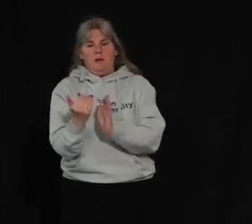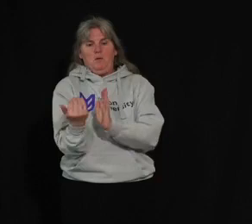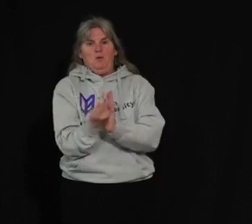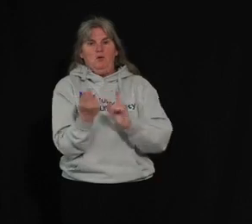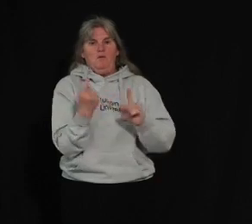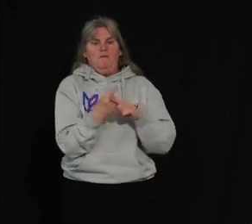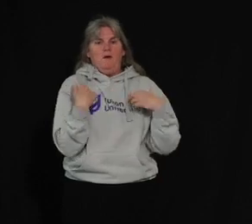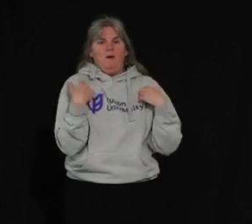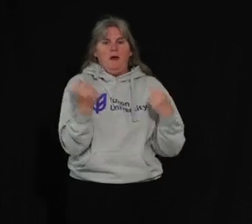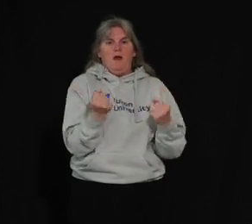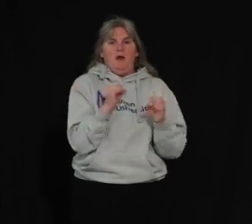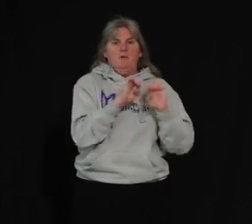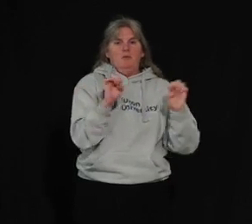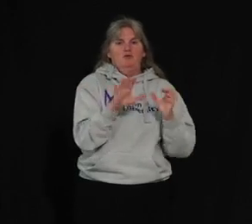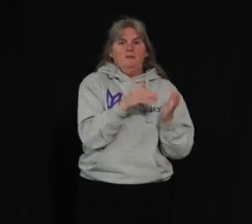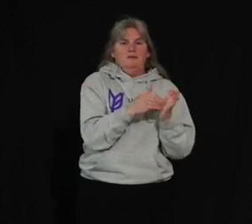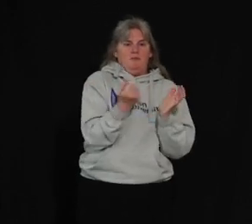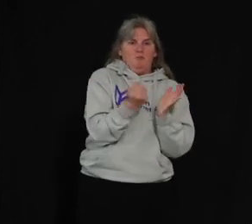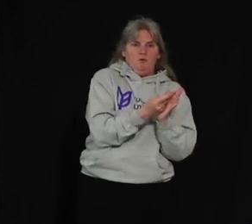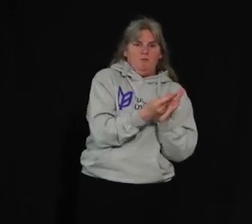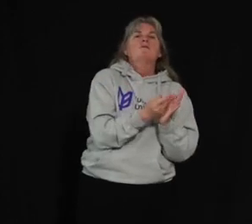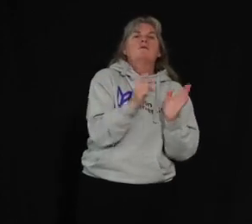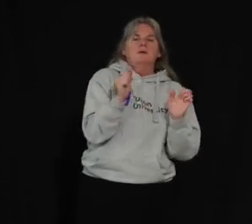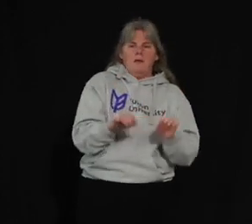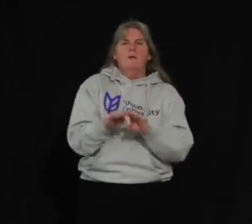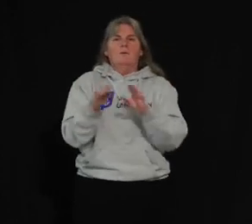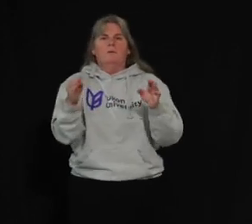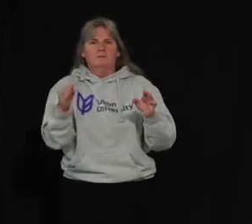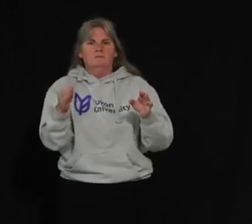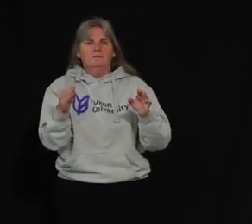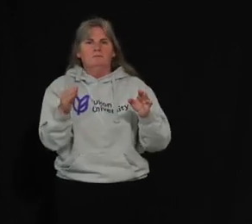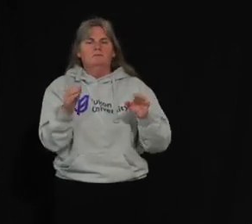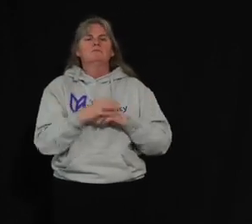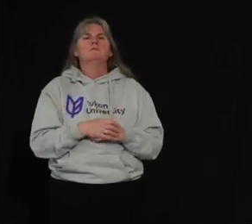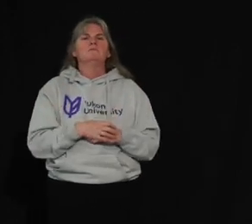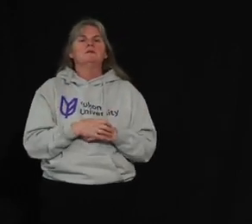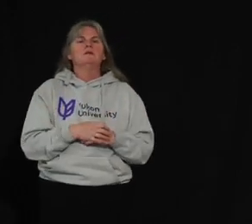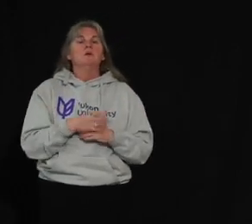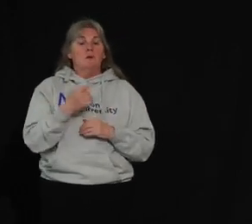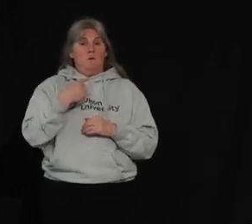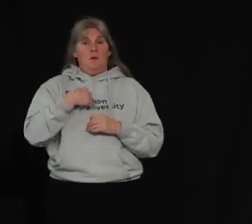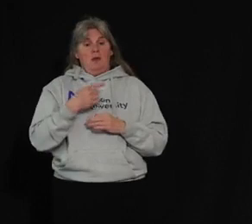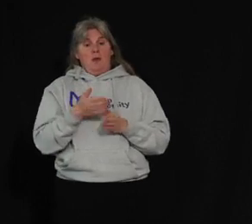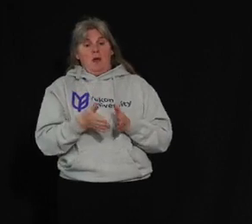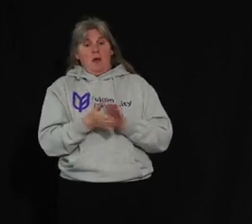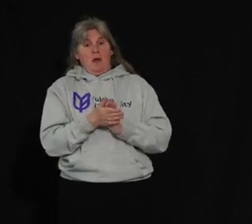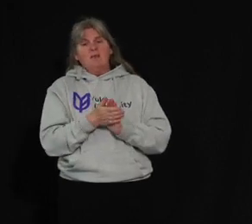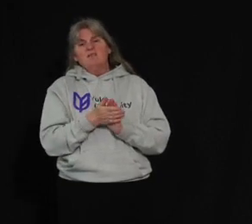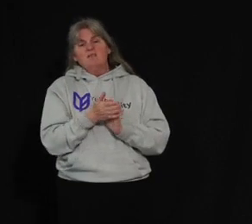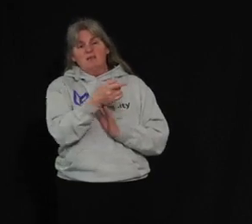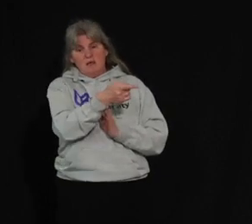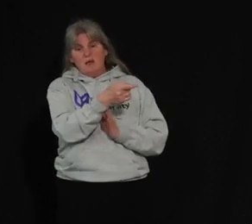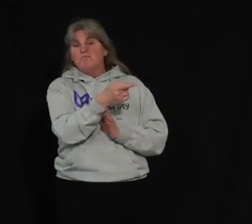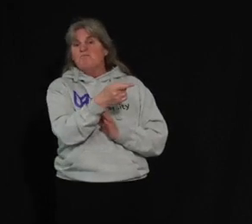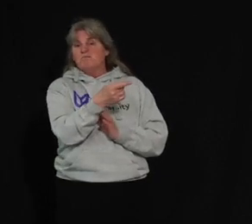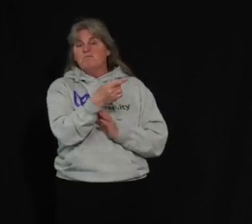operational plan approved by the emergency centre. At their request, we provided personal care guidelines to the